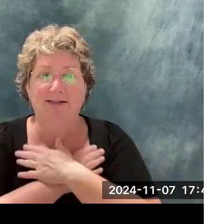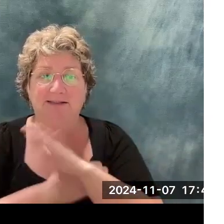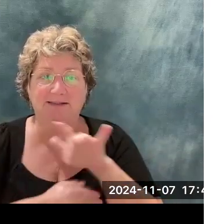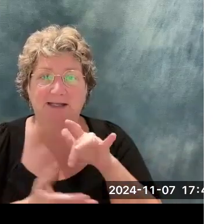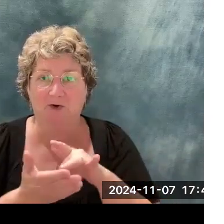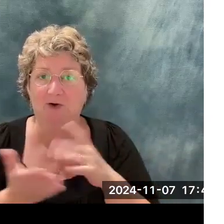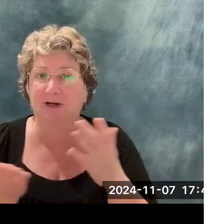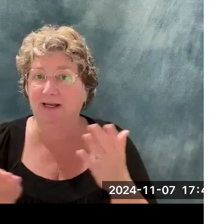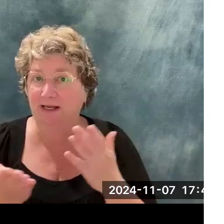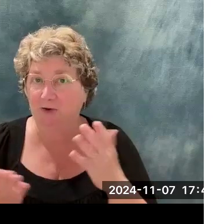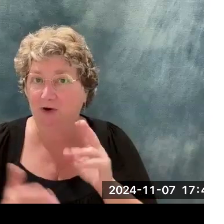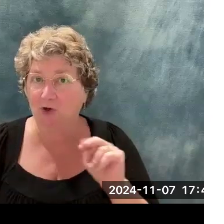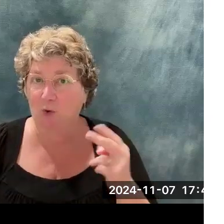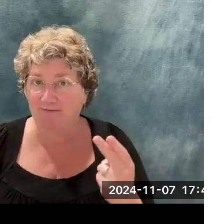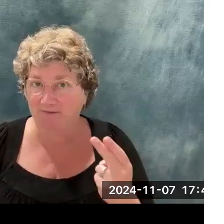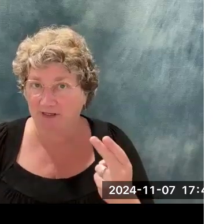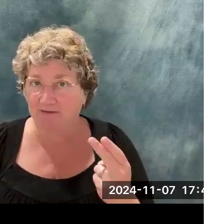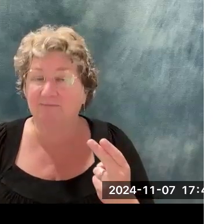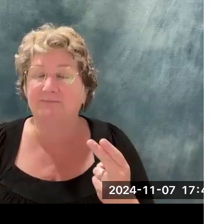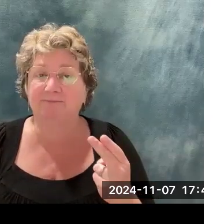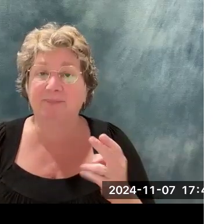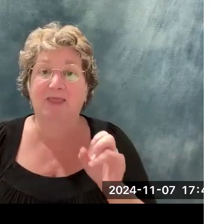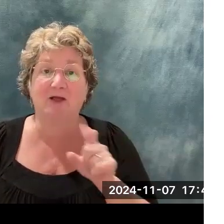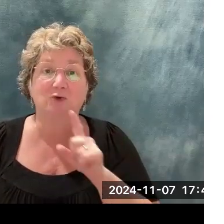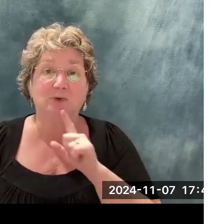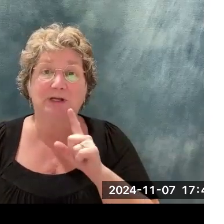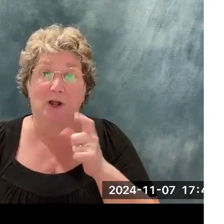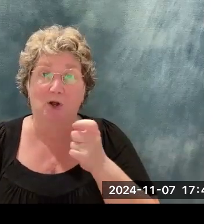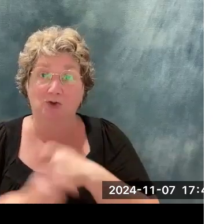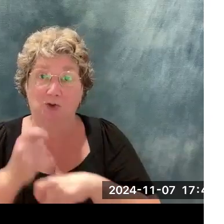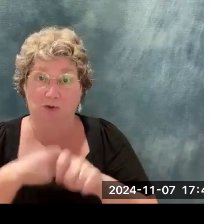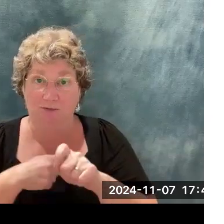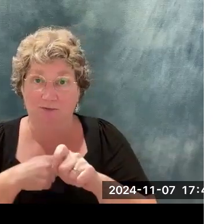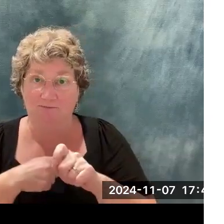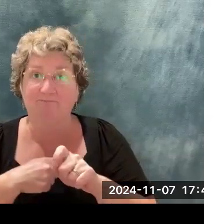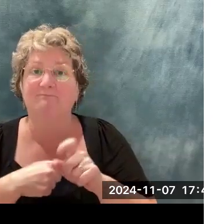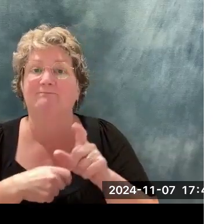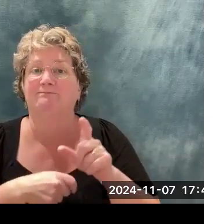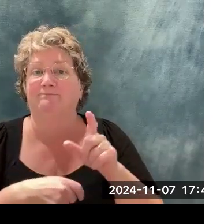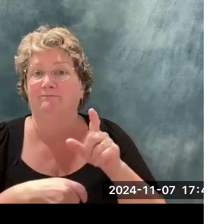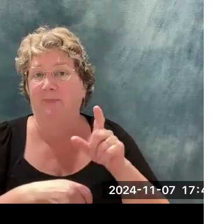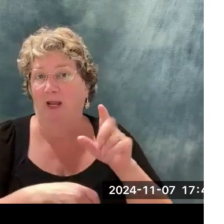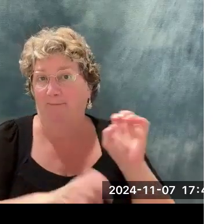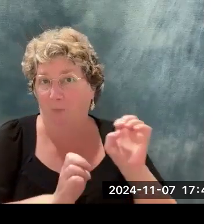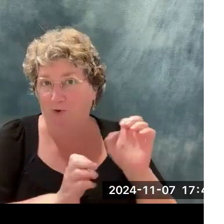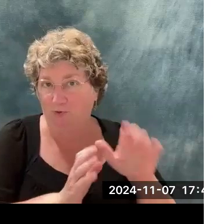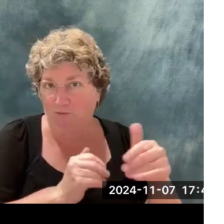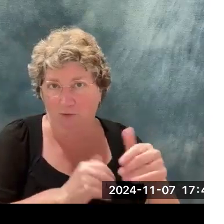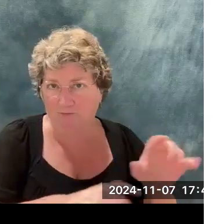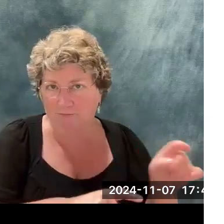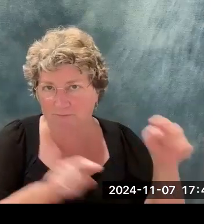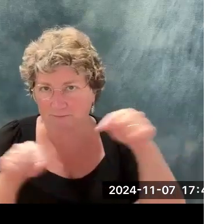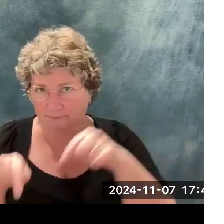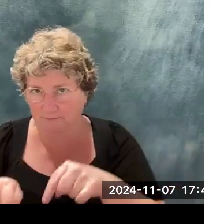And that really serves as an alternative to unnecessary emergency room visits. They are accepting referrals from first